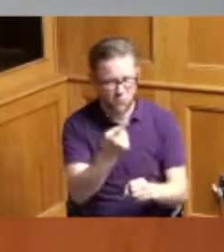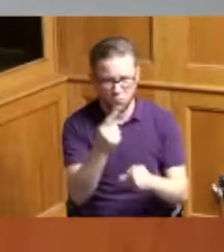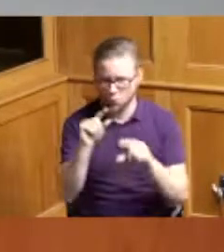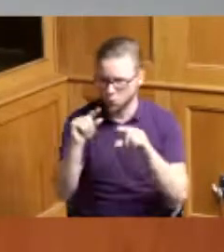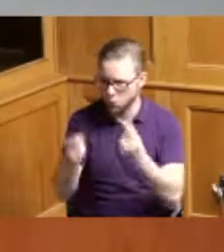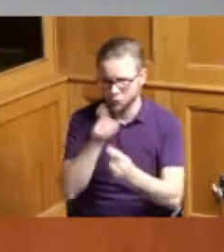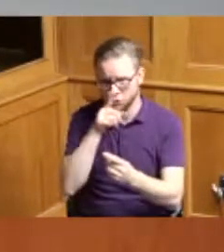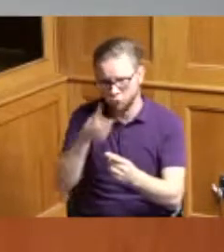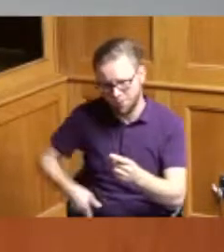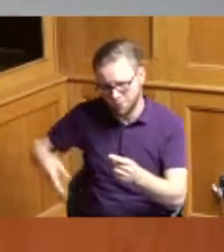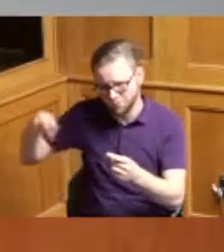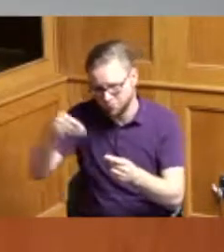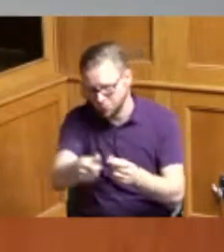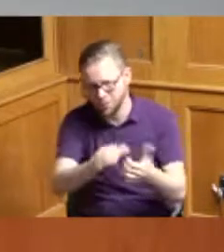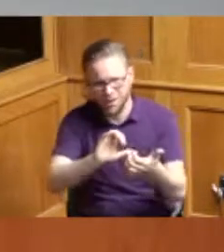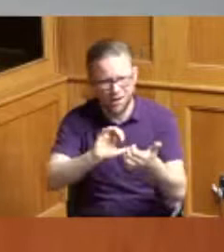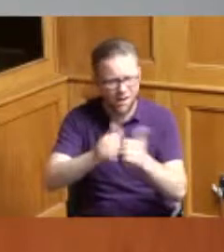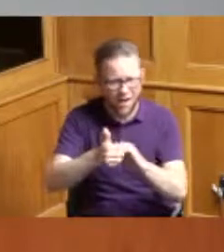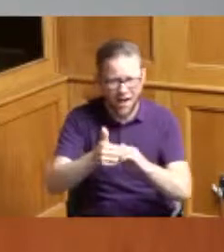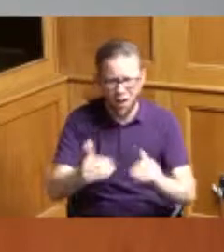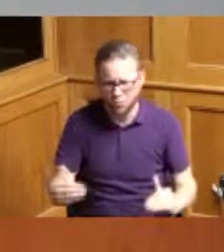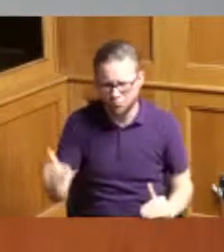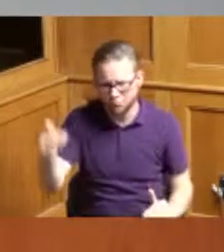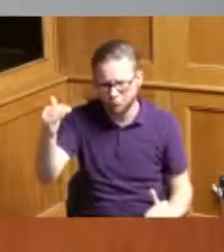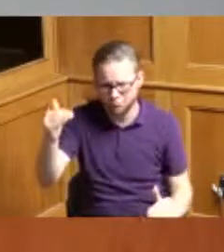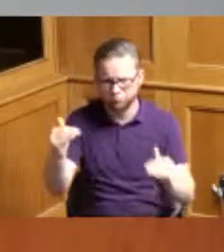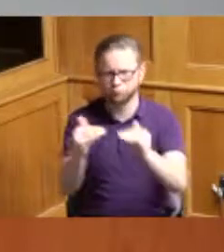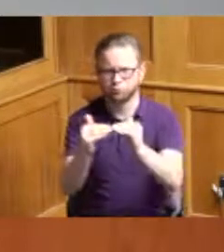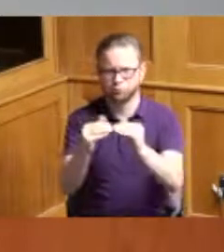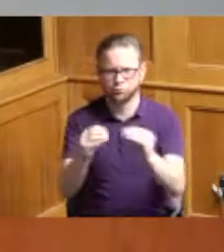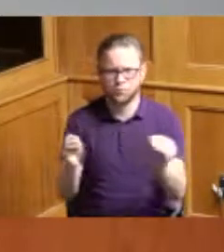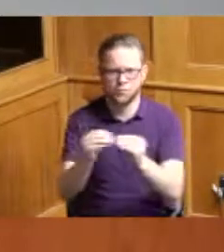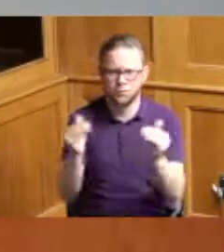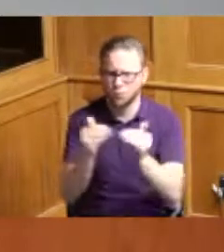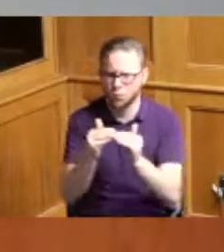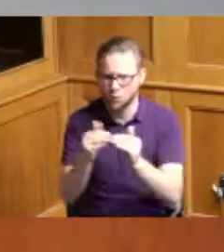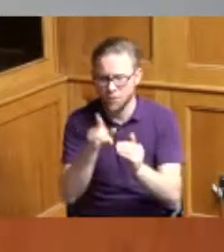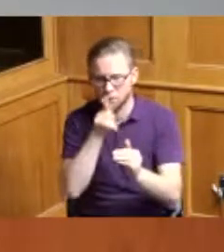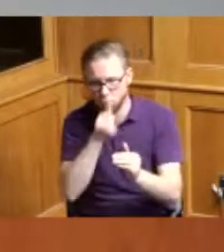a more fair system when we're actually recognizing the amount of water that's being pushed into the